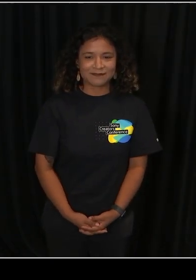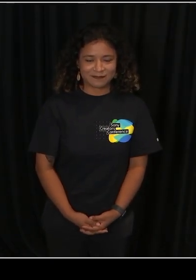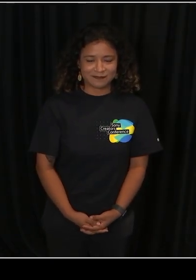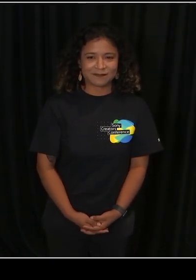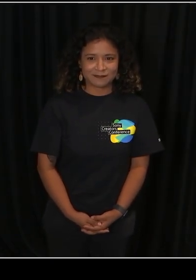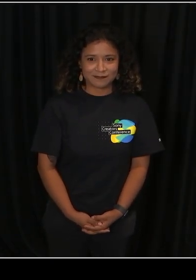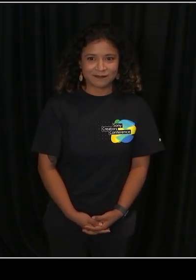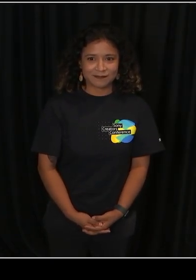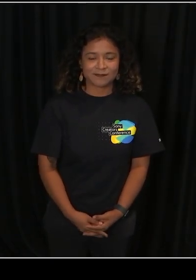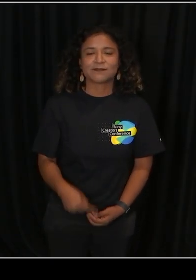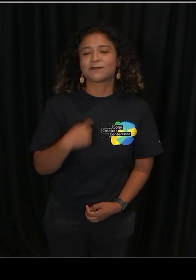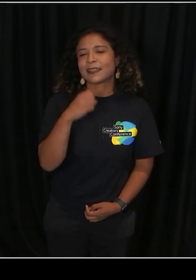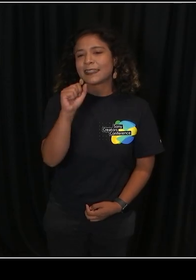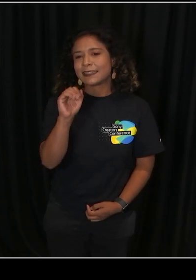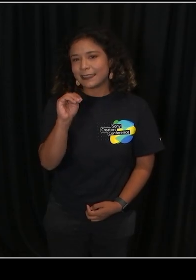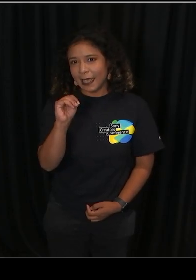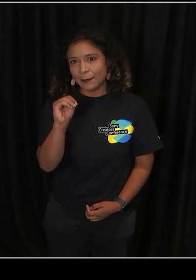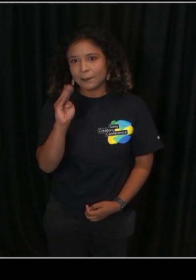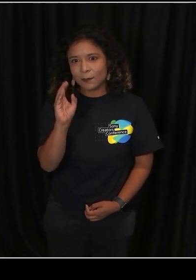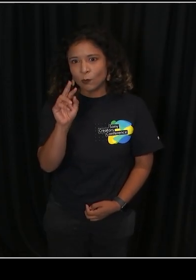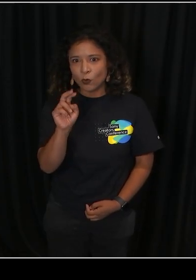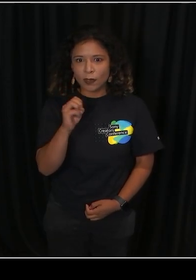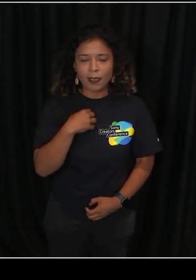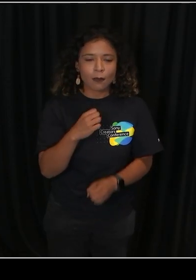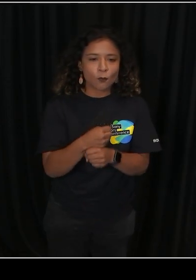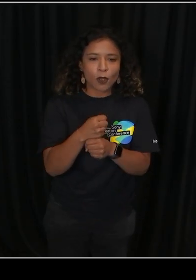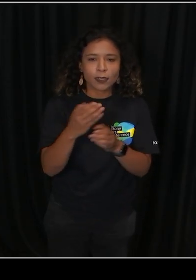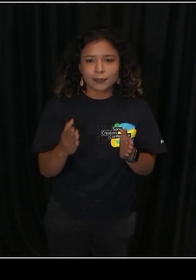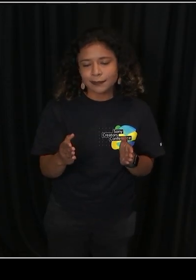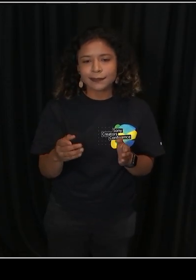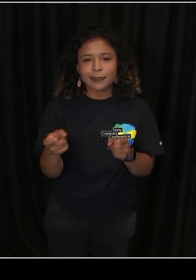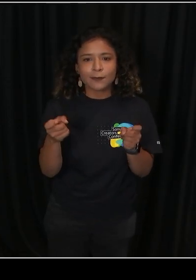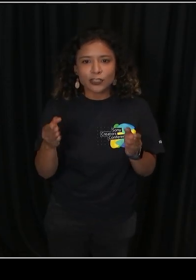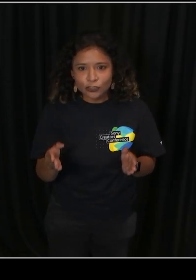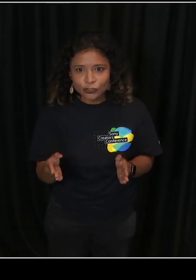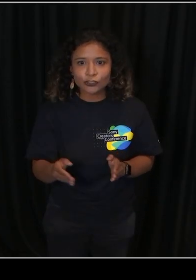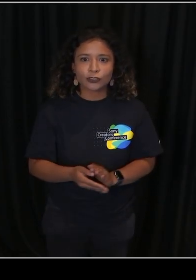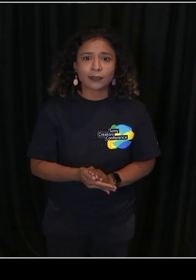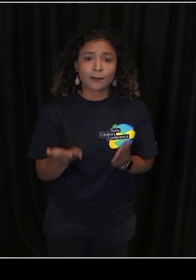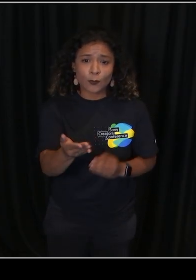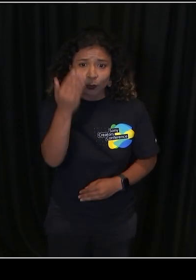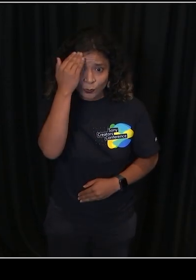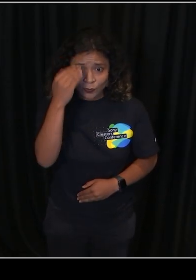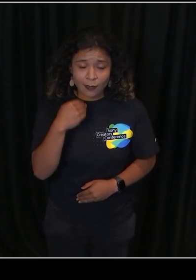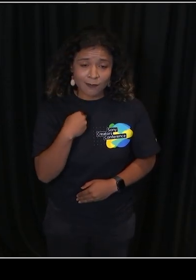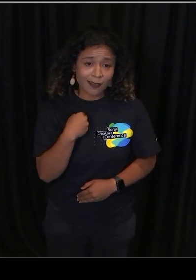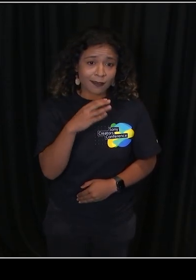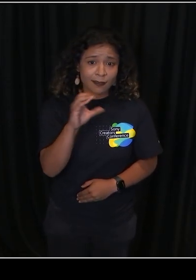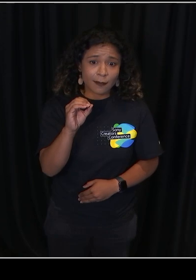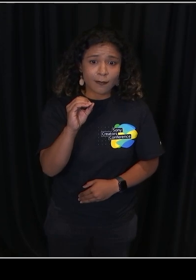And I'm Sam Bourne. I'm a product manager at Hawk-Eye Innovations, a company you may know from NFL Instant Replay,